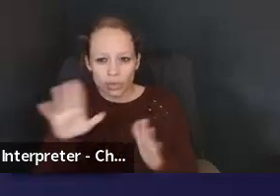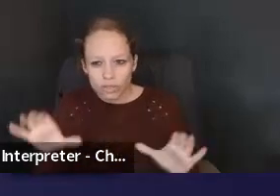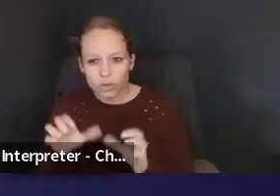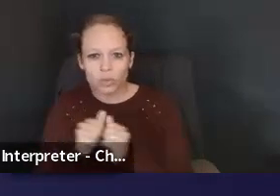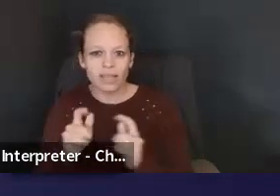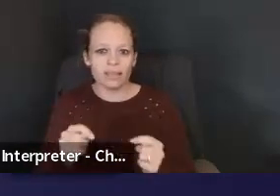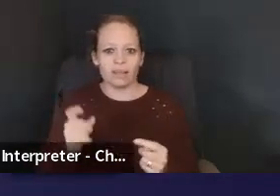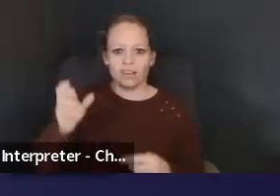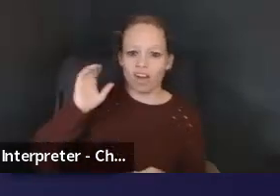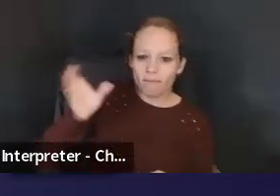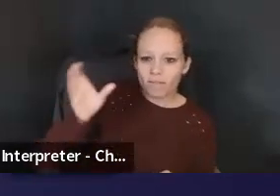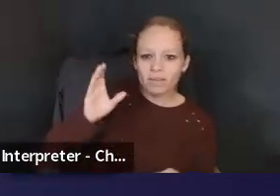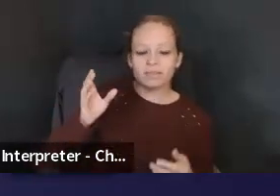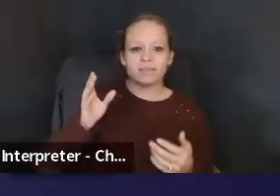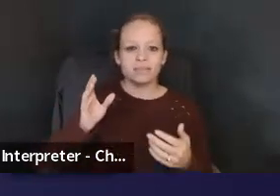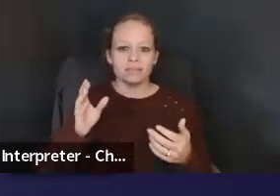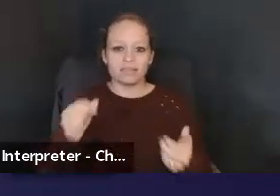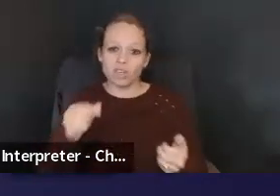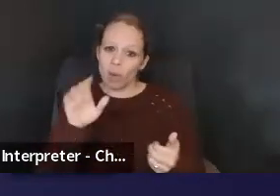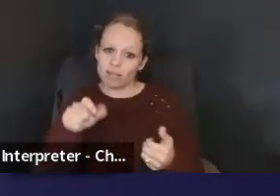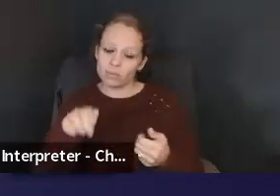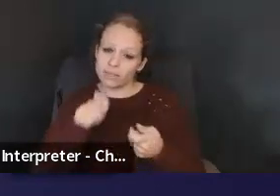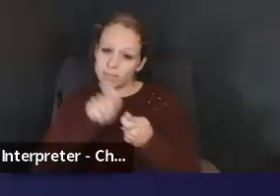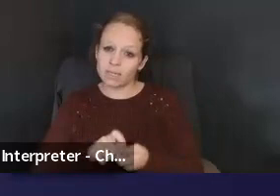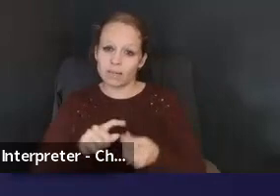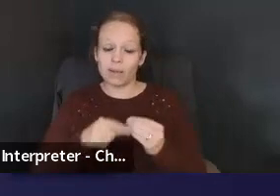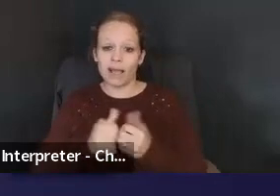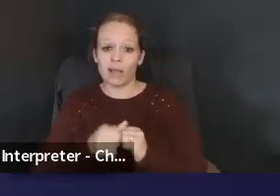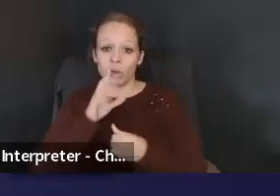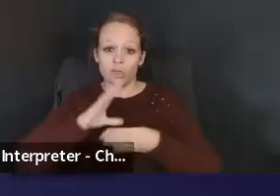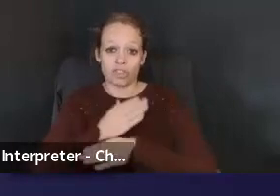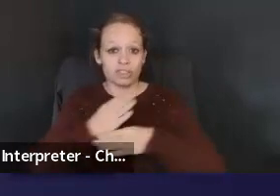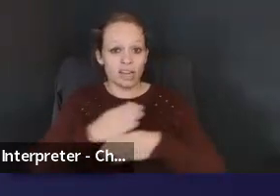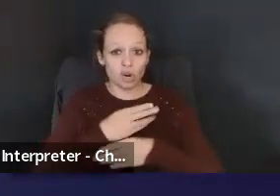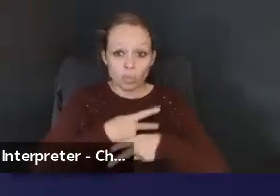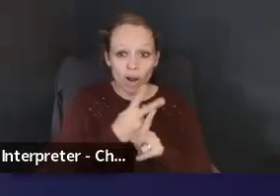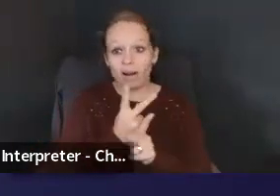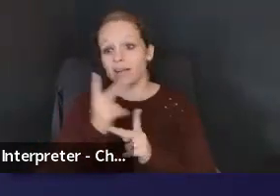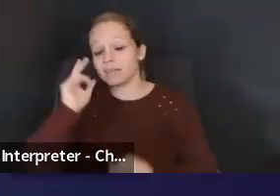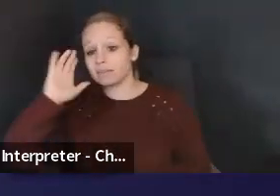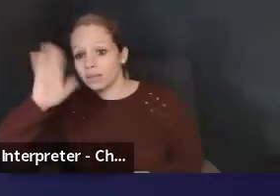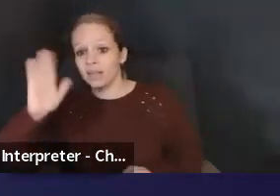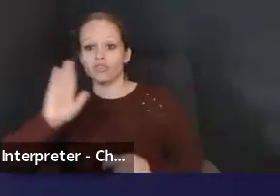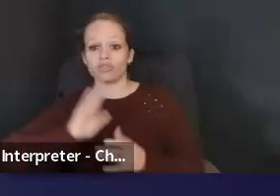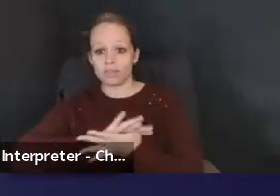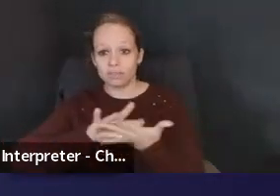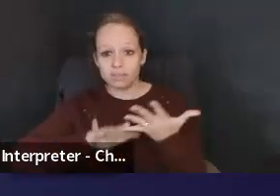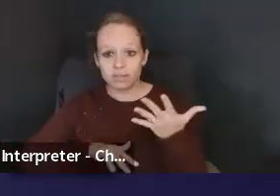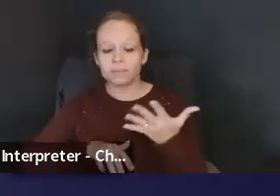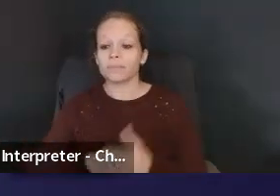how you will share products and presentations and data as you go. You talk about where the data will